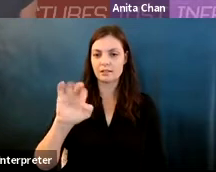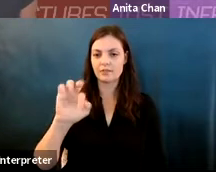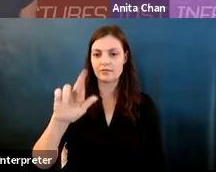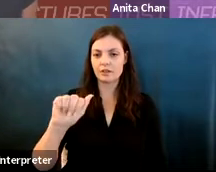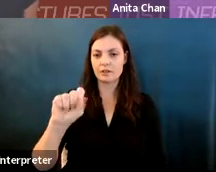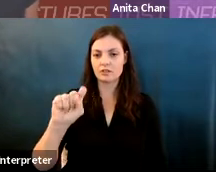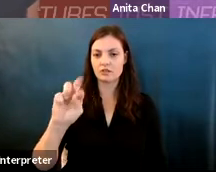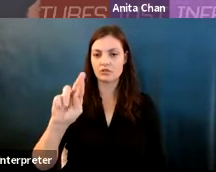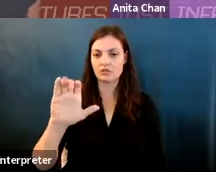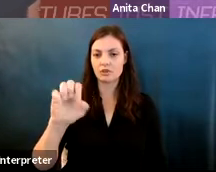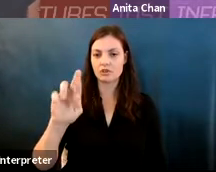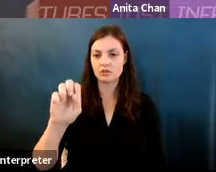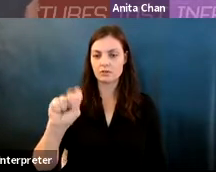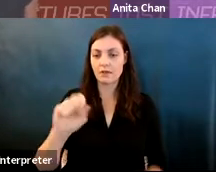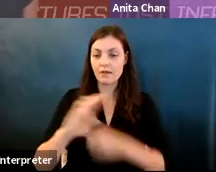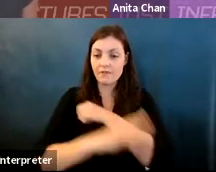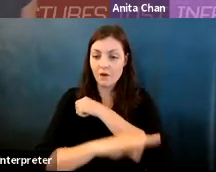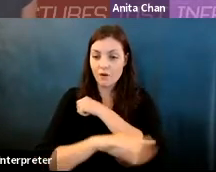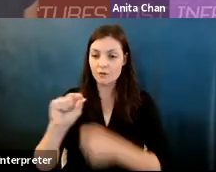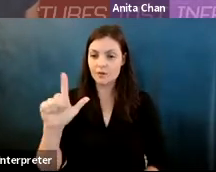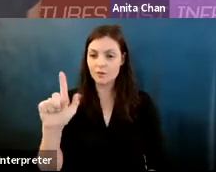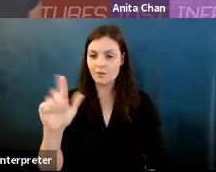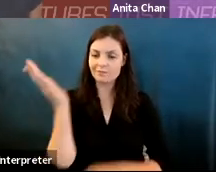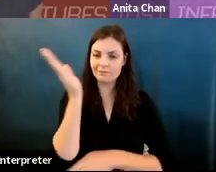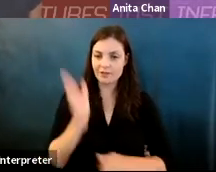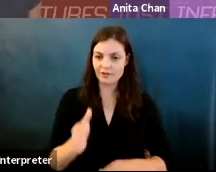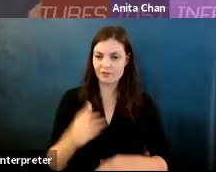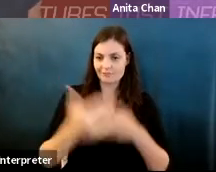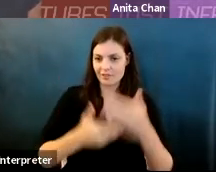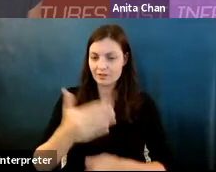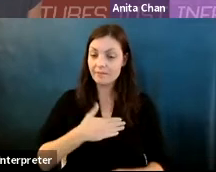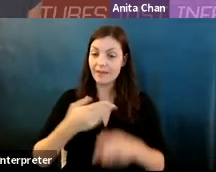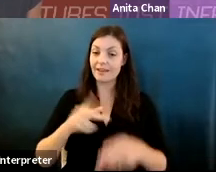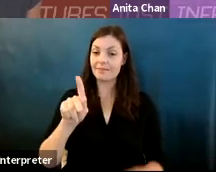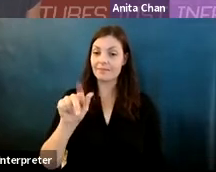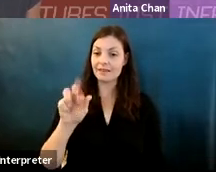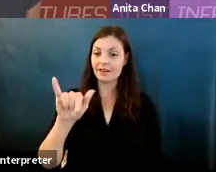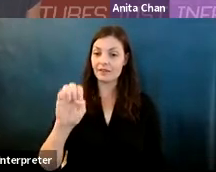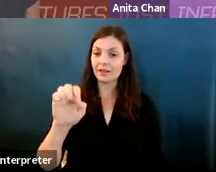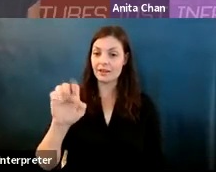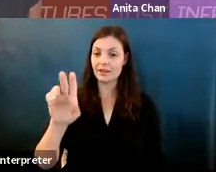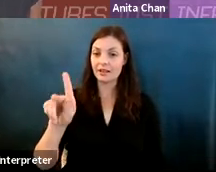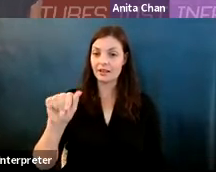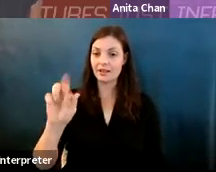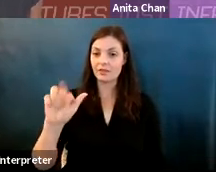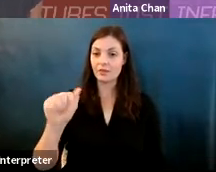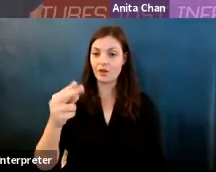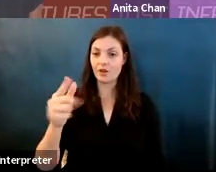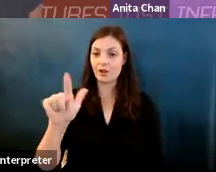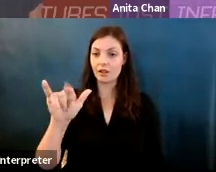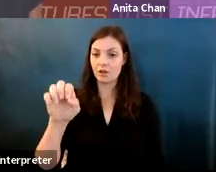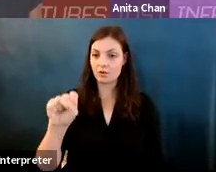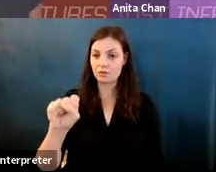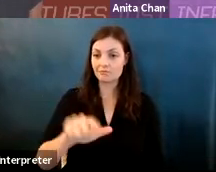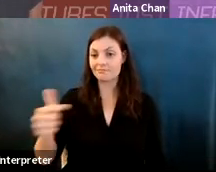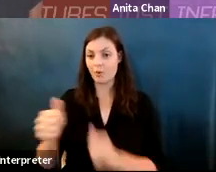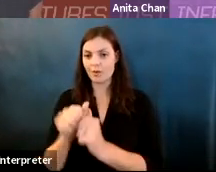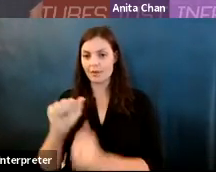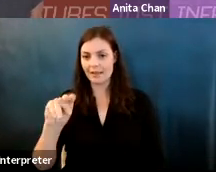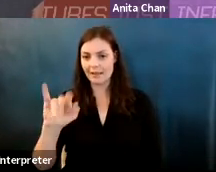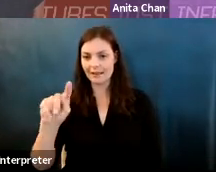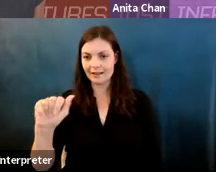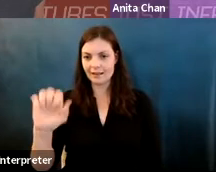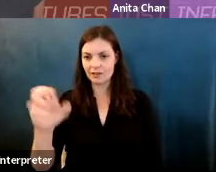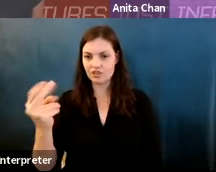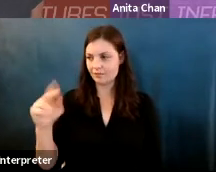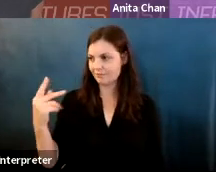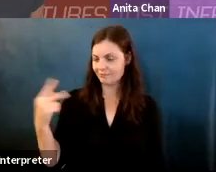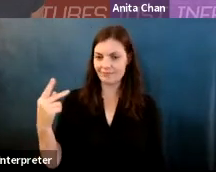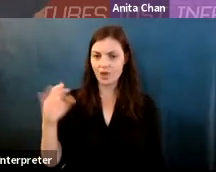Karrie Karahalios: speaker series, my name is Karrie Karahalios and along with Anita Chen one of my fellow co leads of adjust infrastructures initiative, we will be your host for today's event.